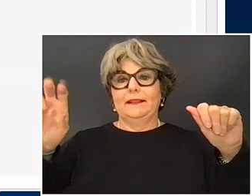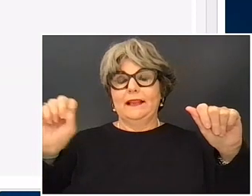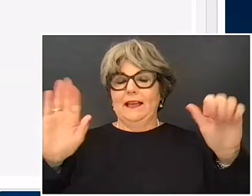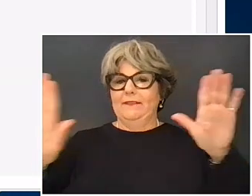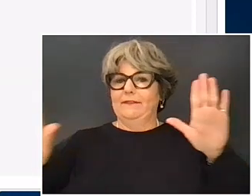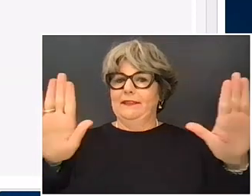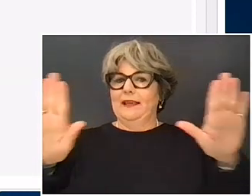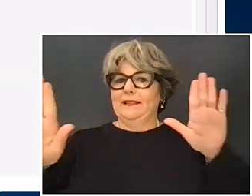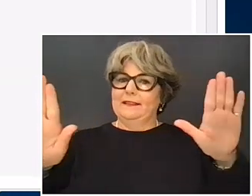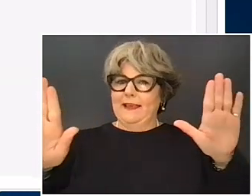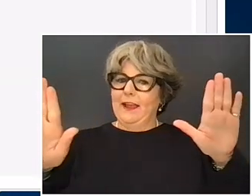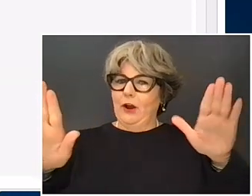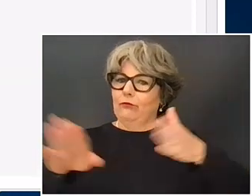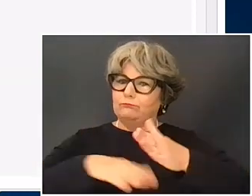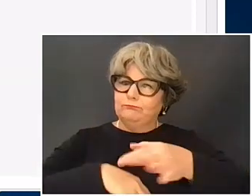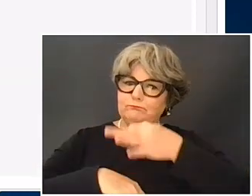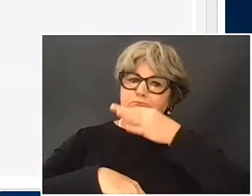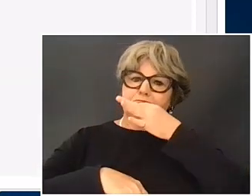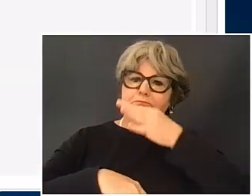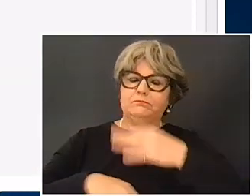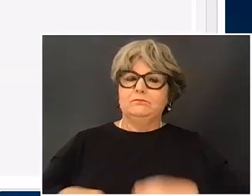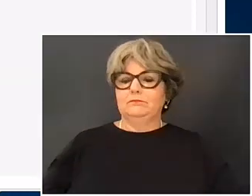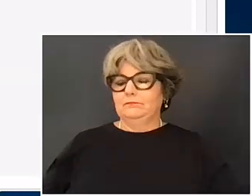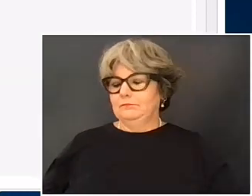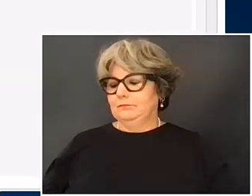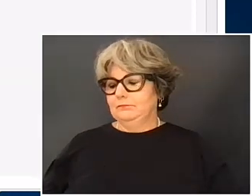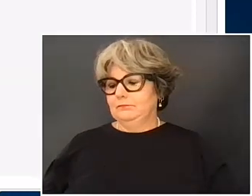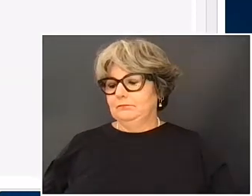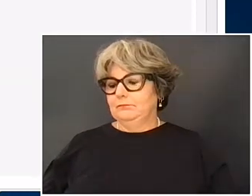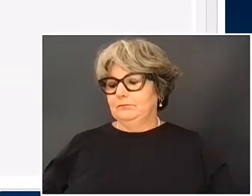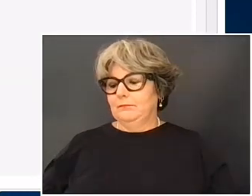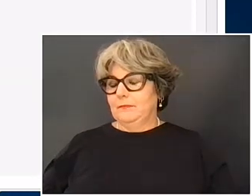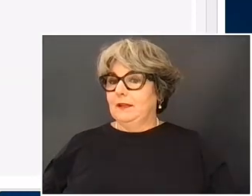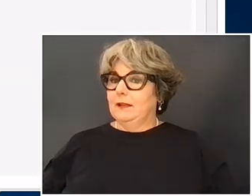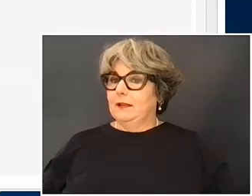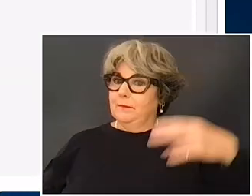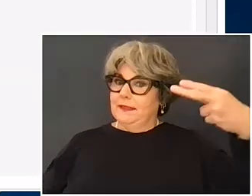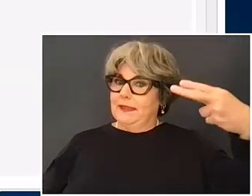but, you know, the high school areas they aren't Title IV eligible.